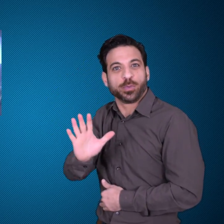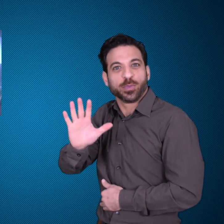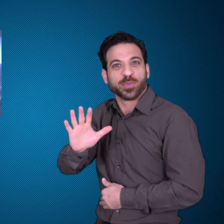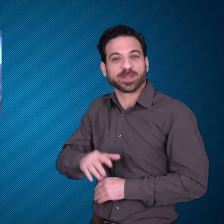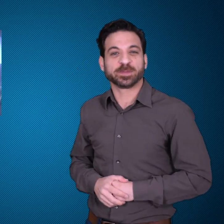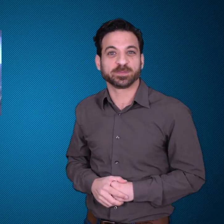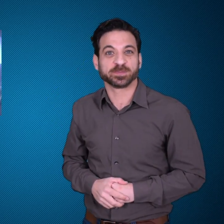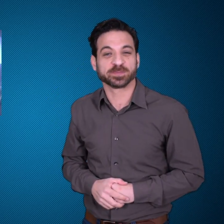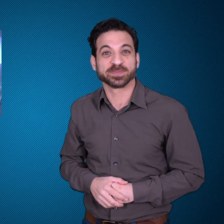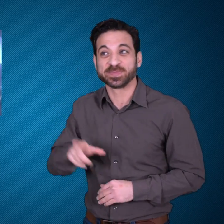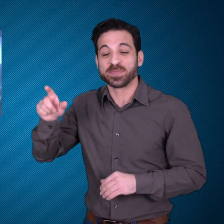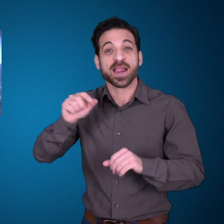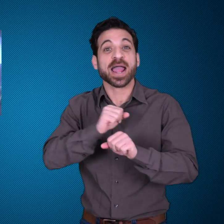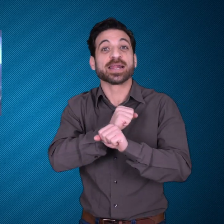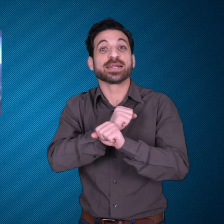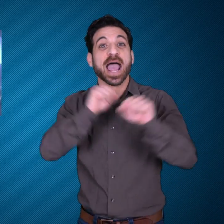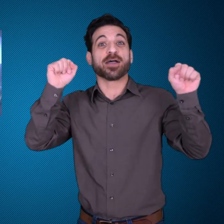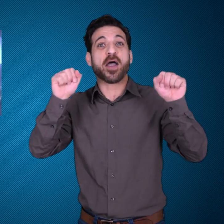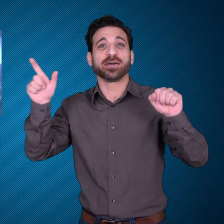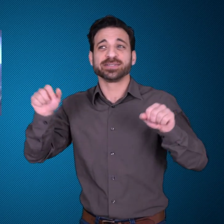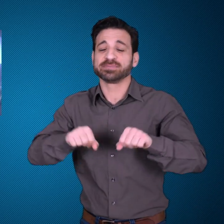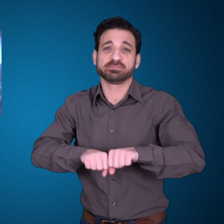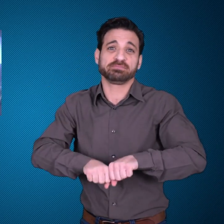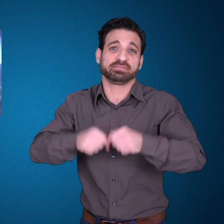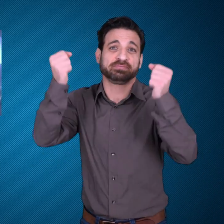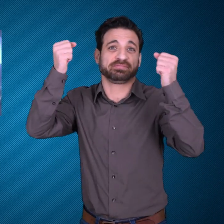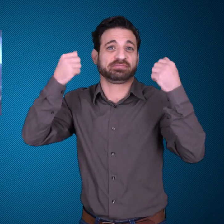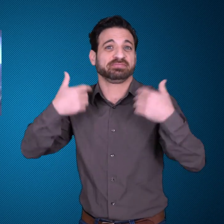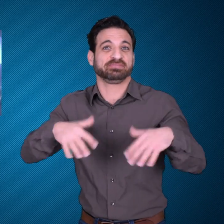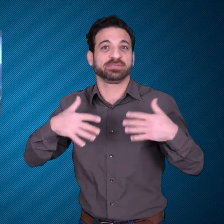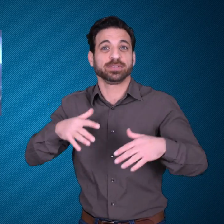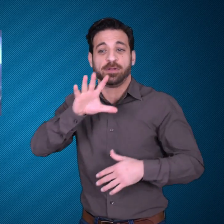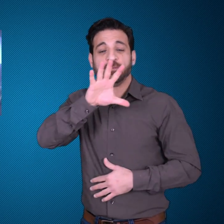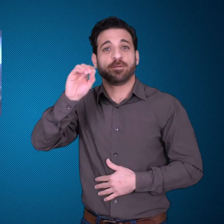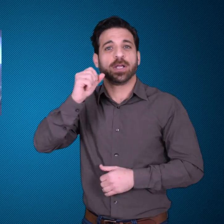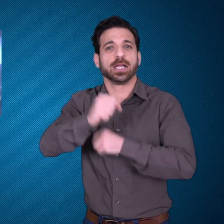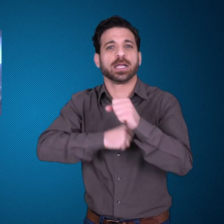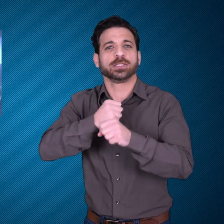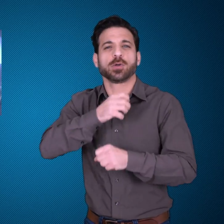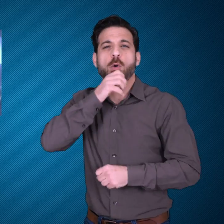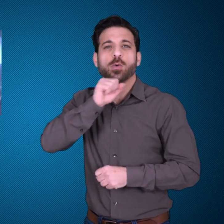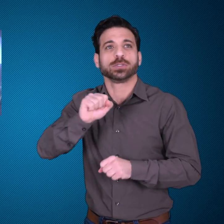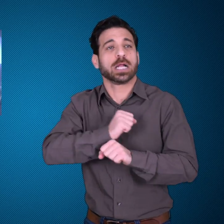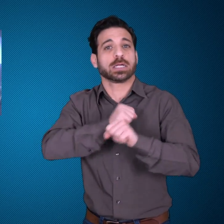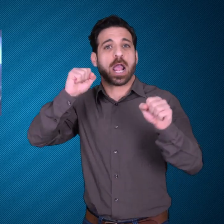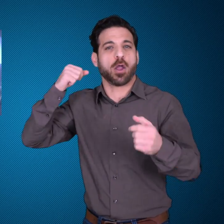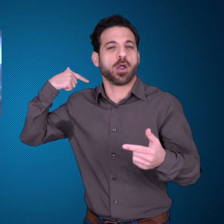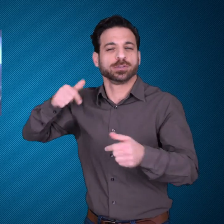jumped 128,000 feet (39,000 meters) above